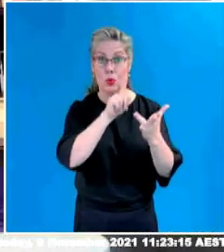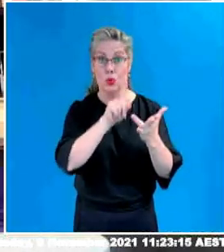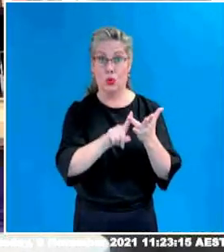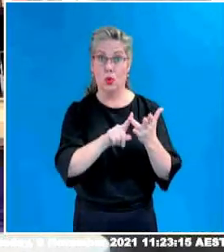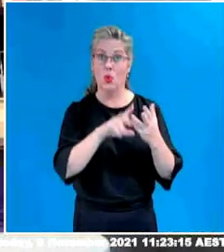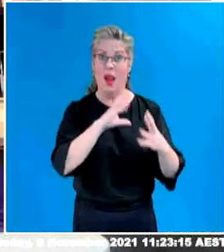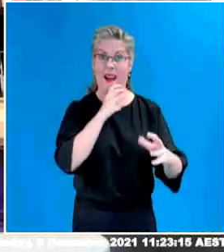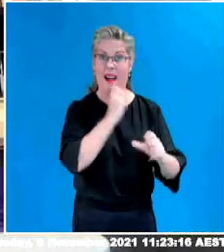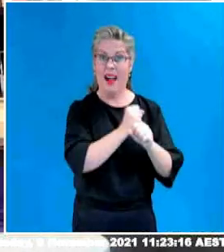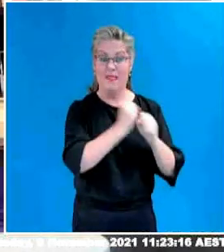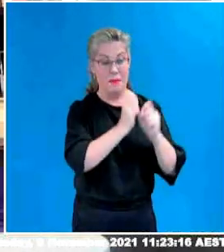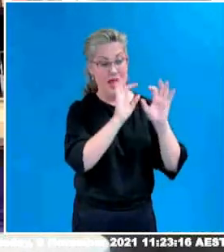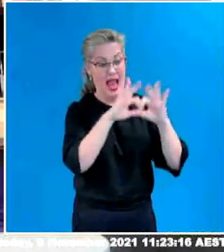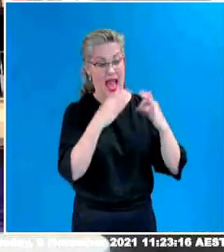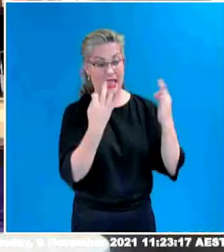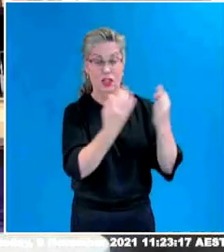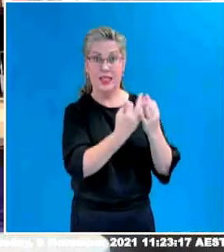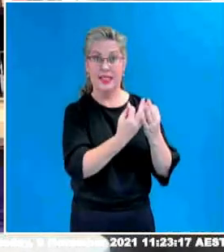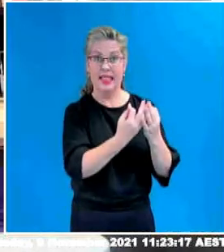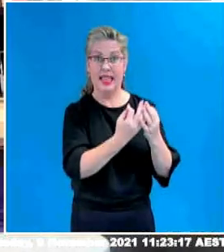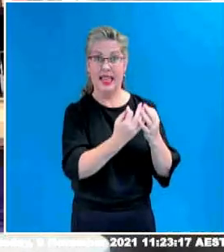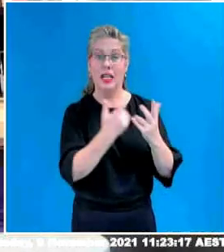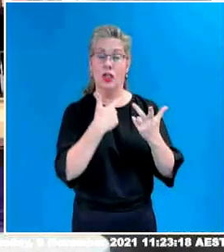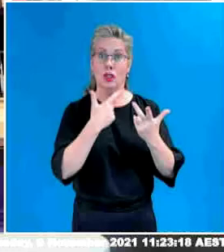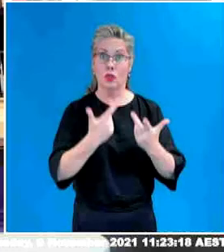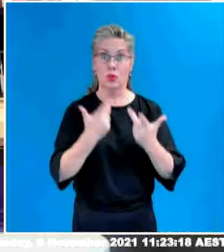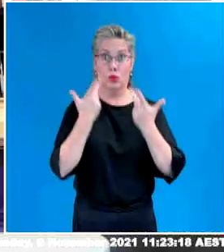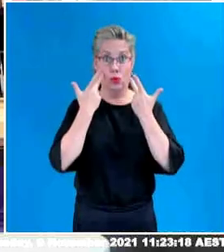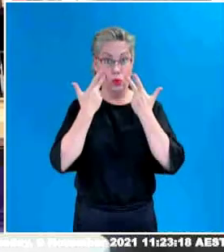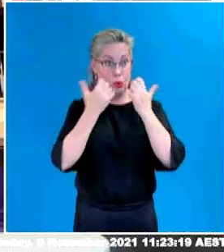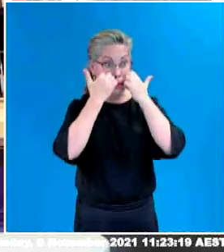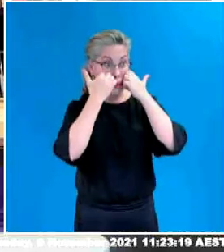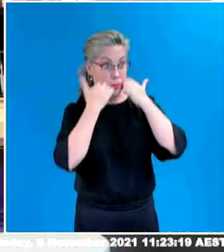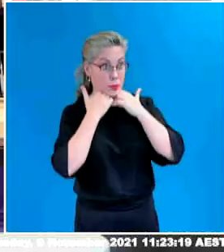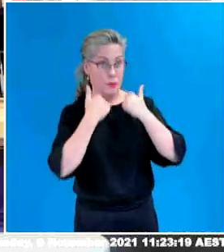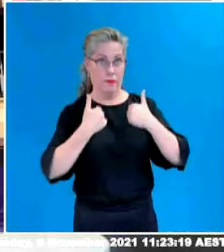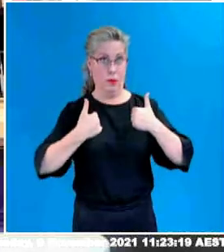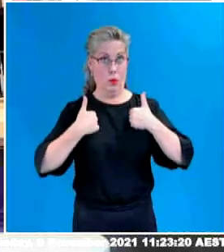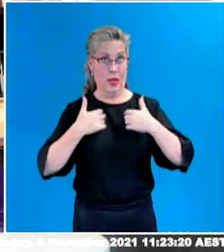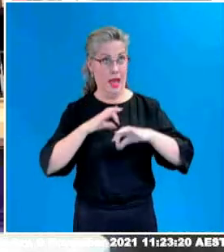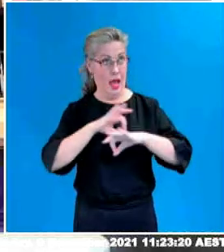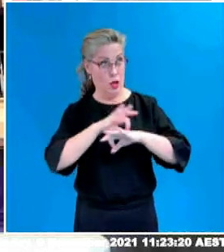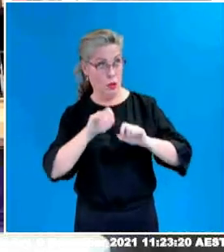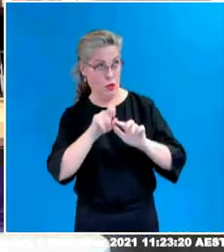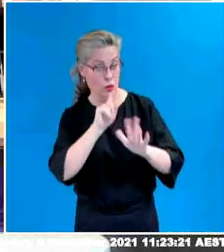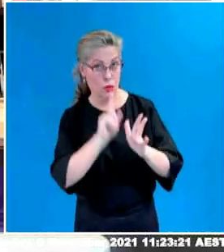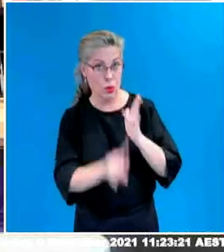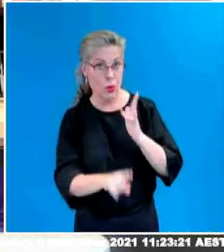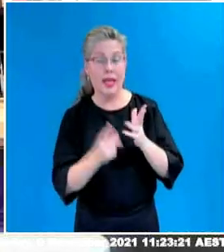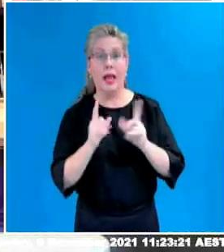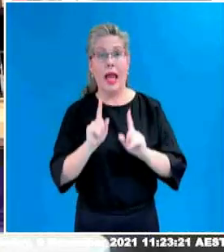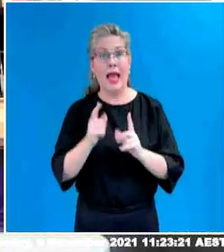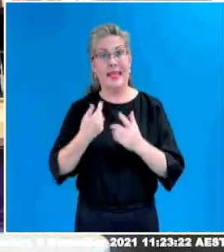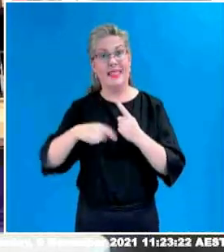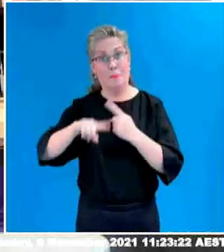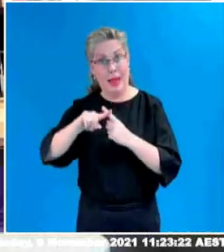In that, they basically set out what is their action plan, in essence,